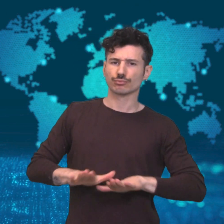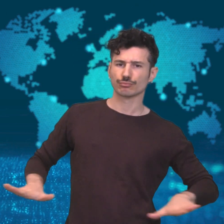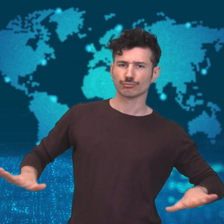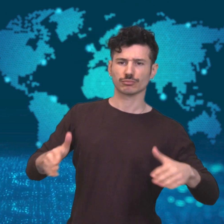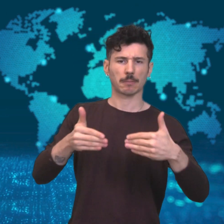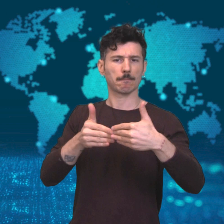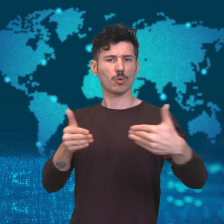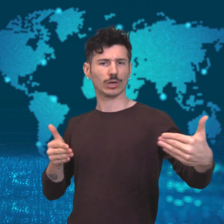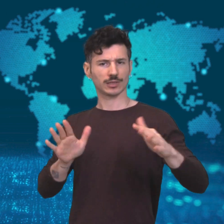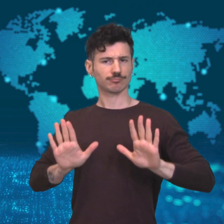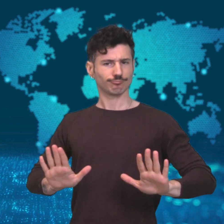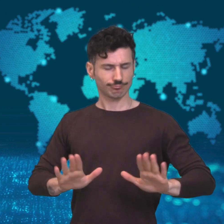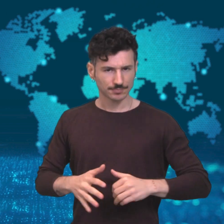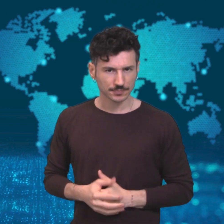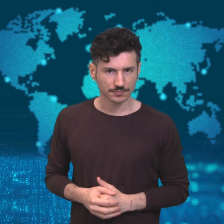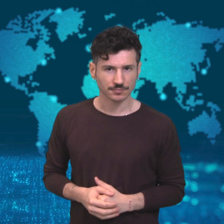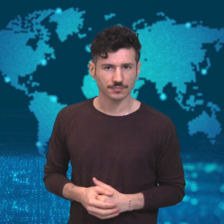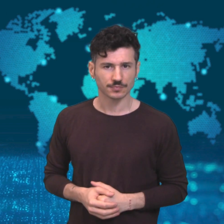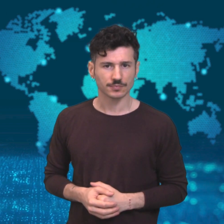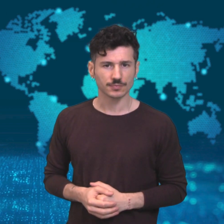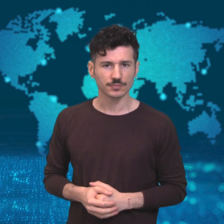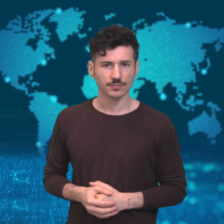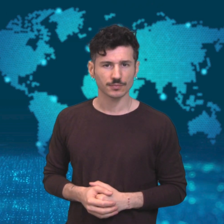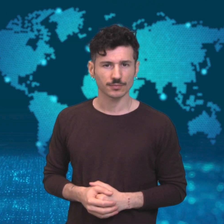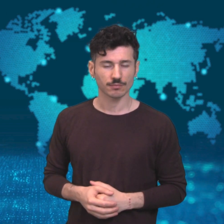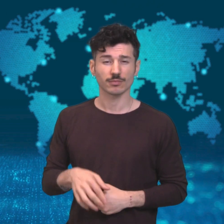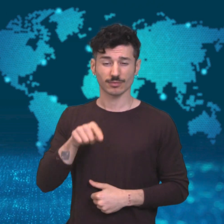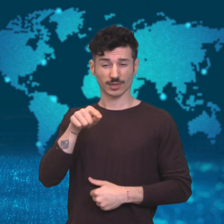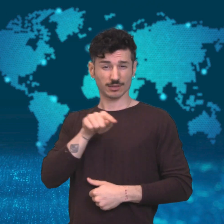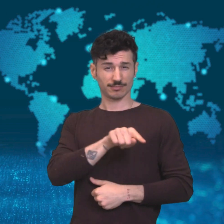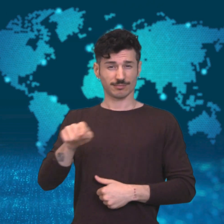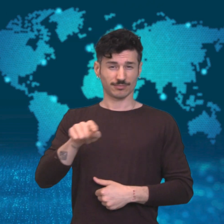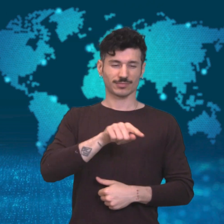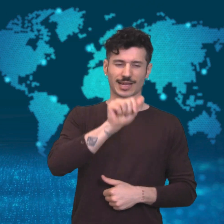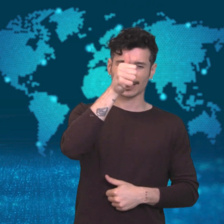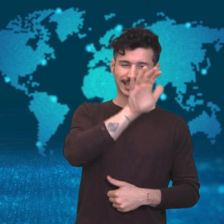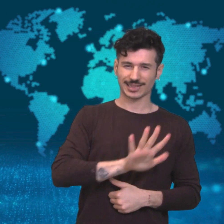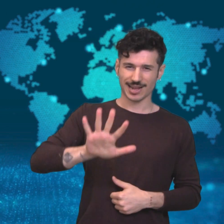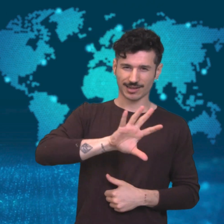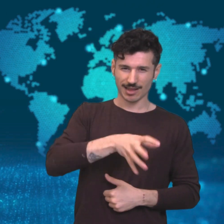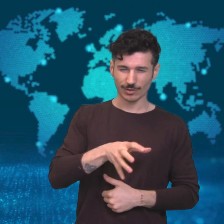Despite the differences, they pledge to uphold peace